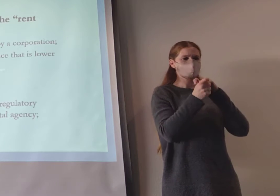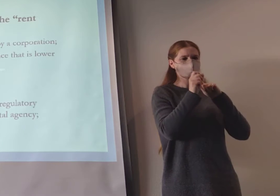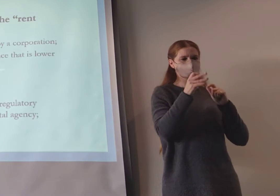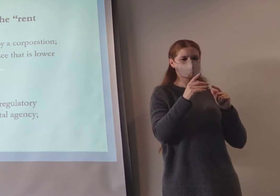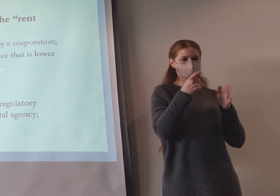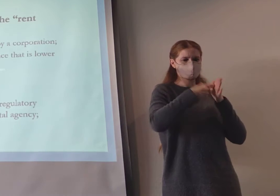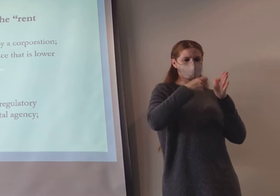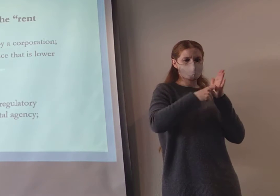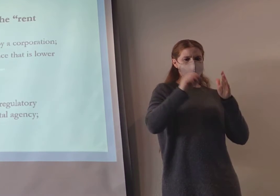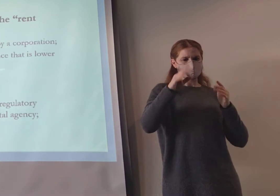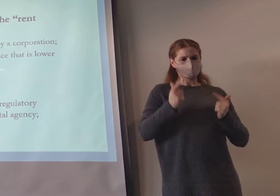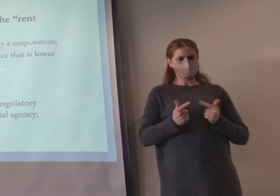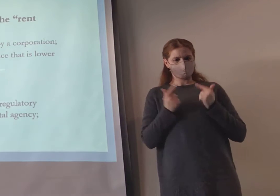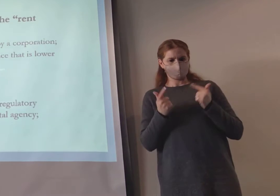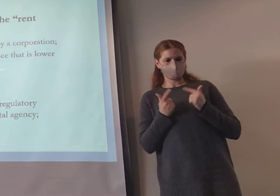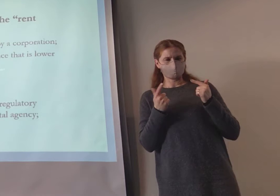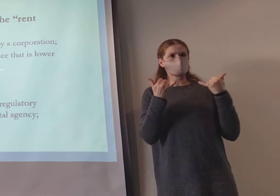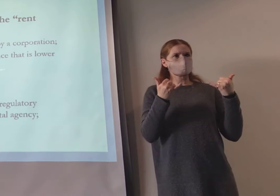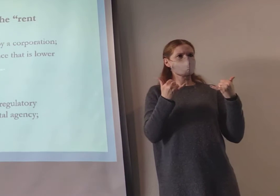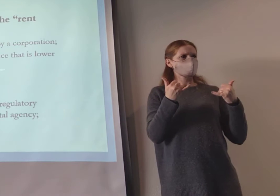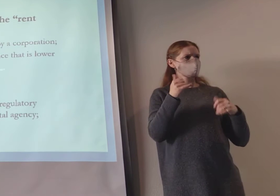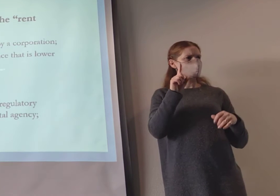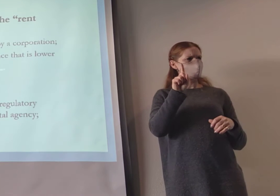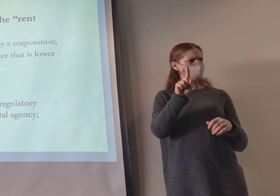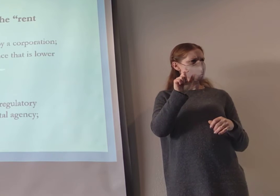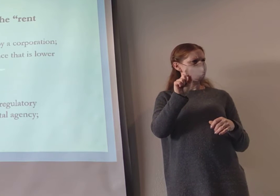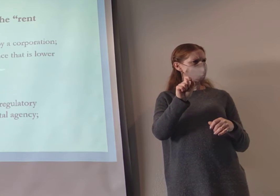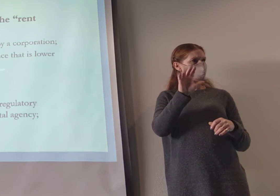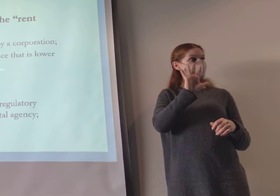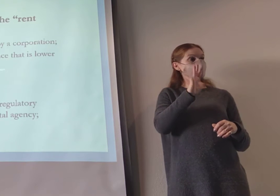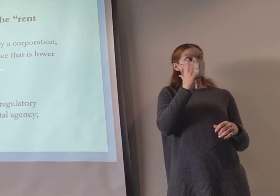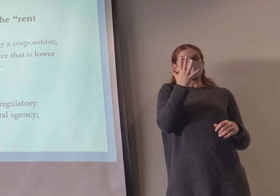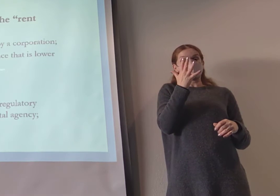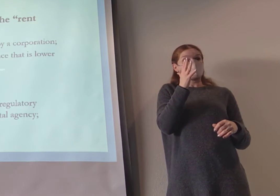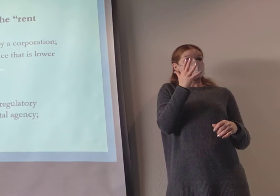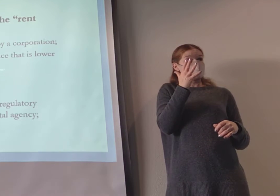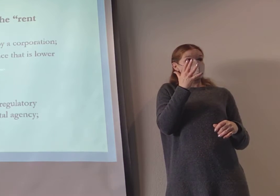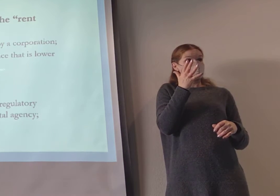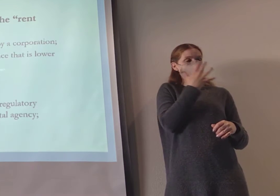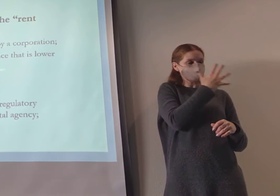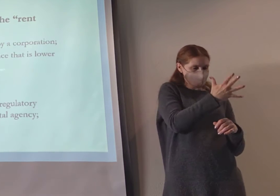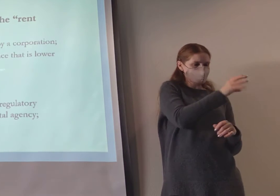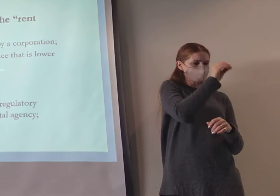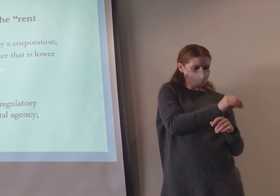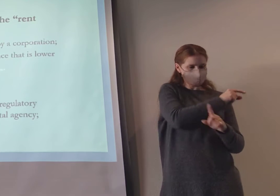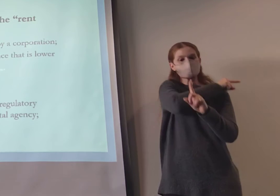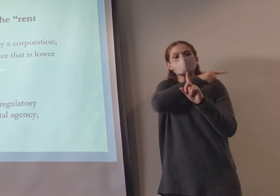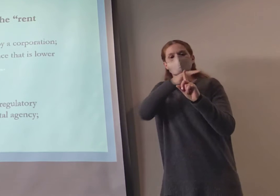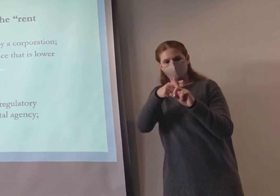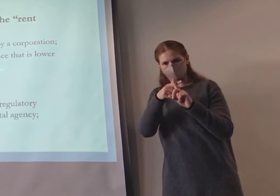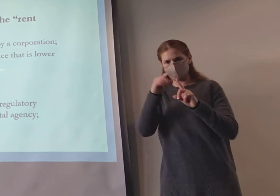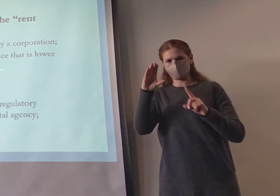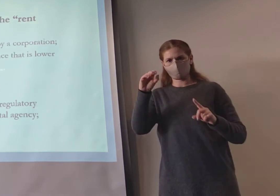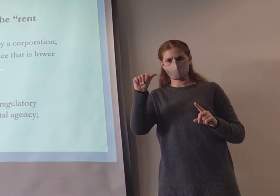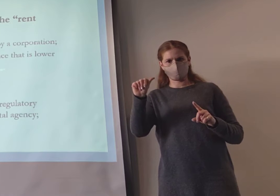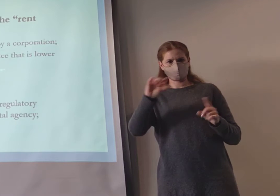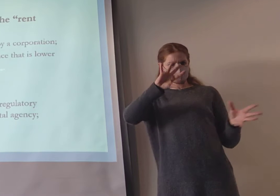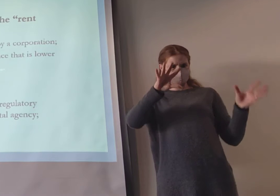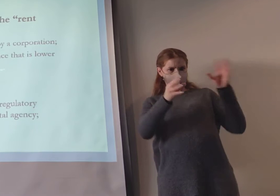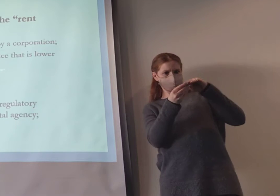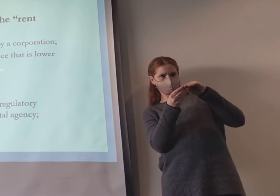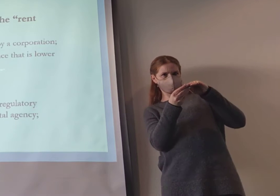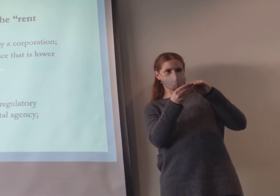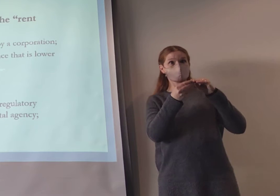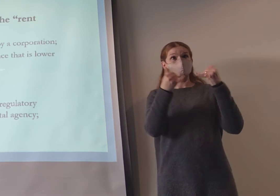So if you live in a property not on this list, the landlord can only raise the rent 9.1%